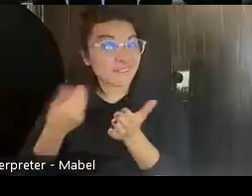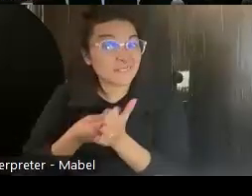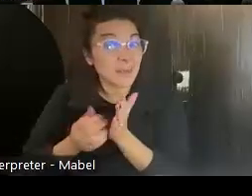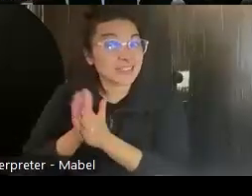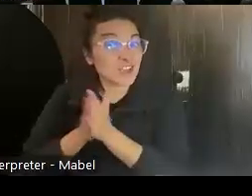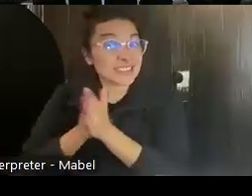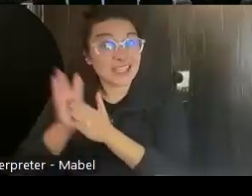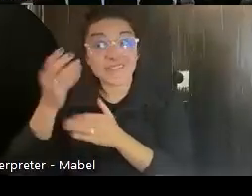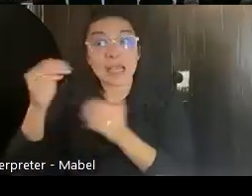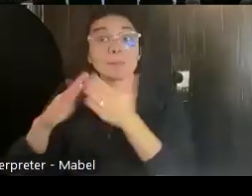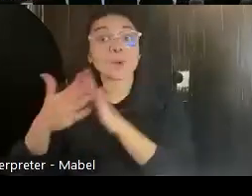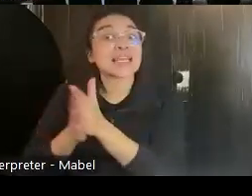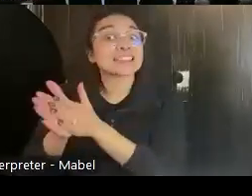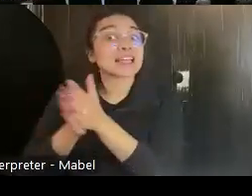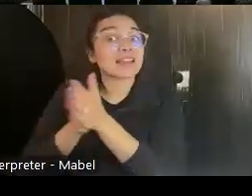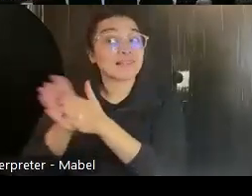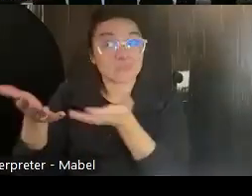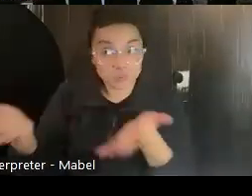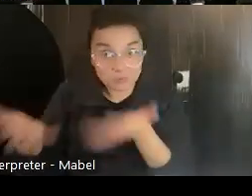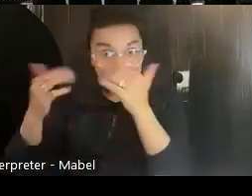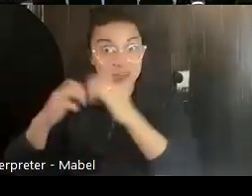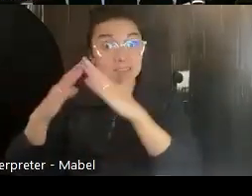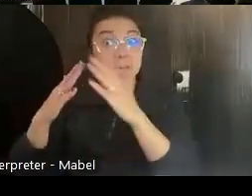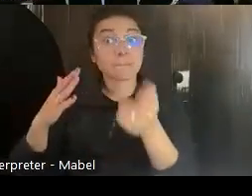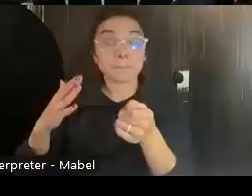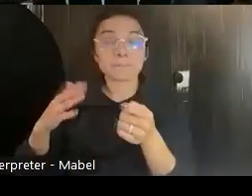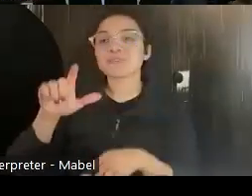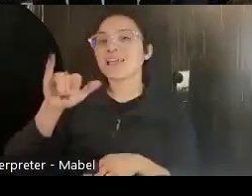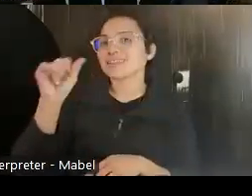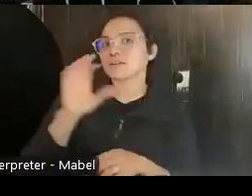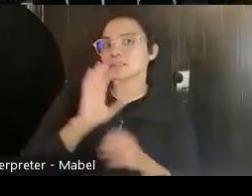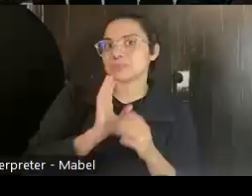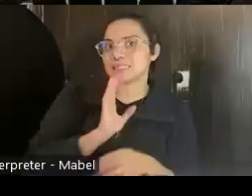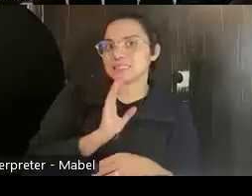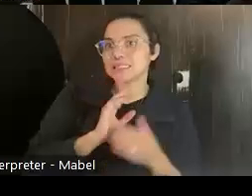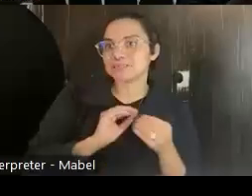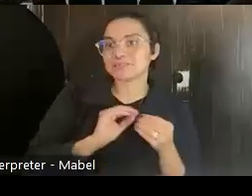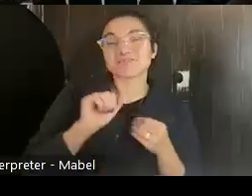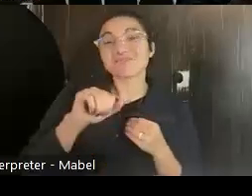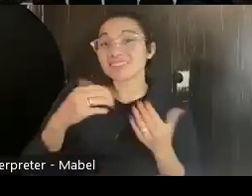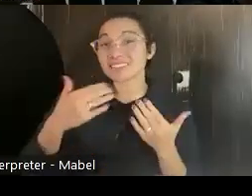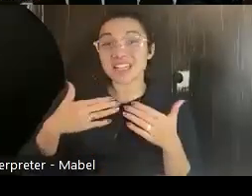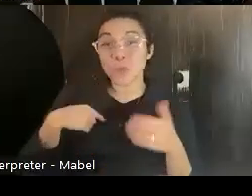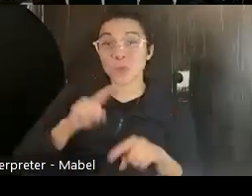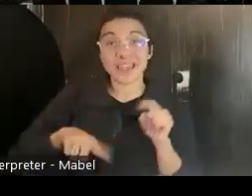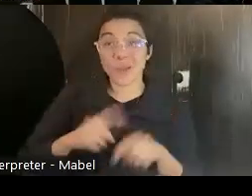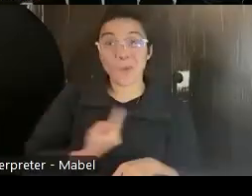it alone even though we are a fairly large system and we see over 65,000 outpatient visits a year in